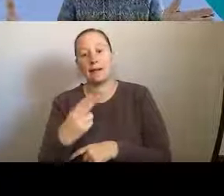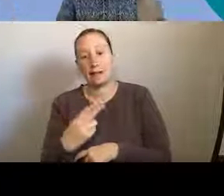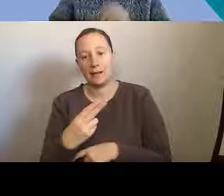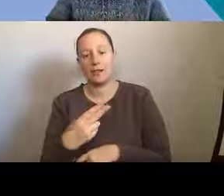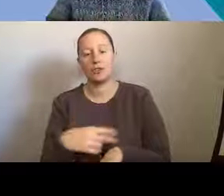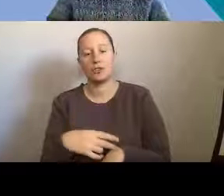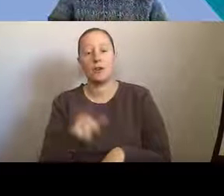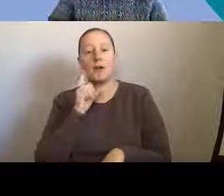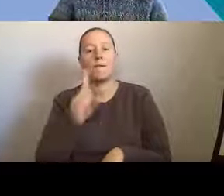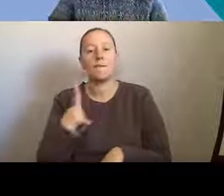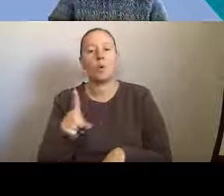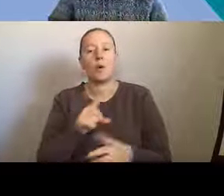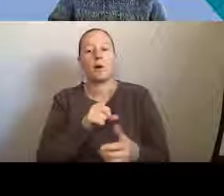for the grant money to be released.